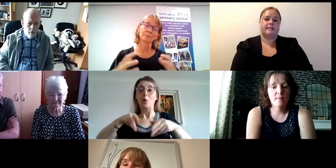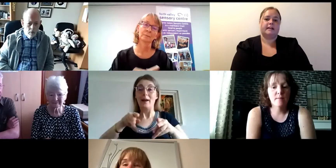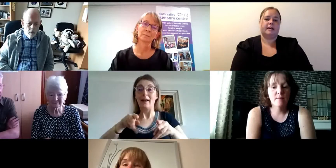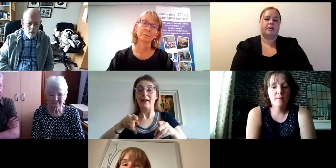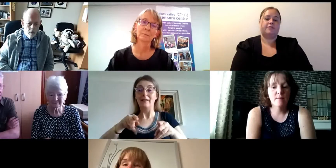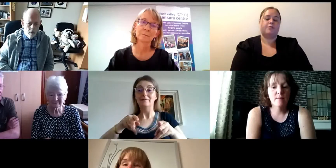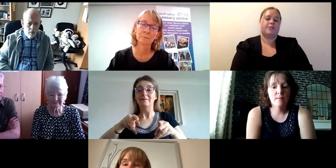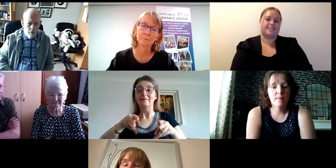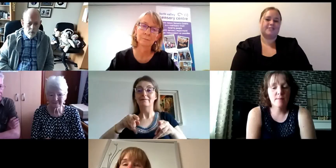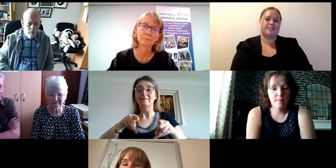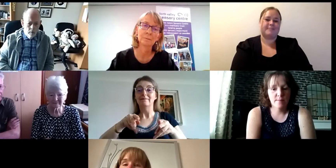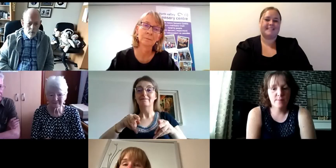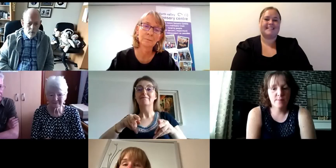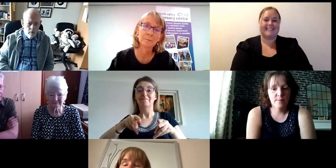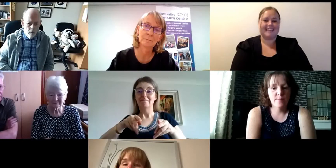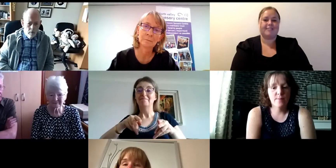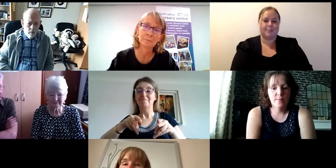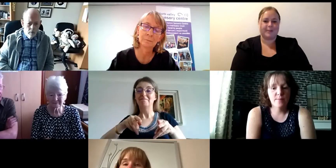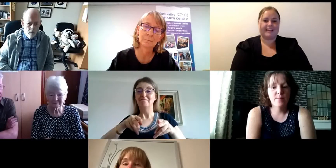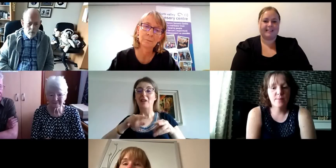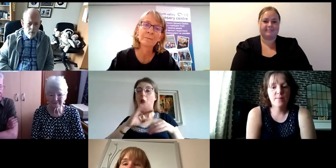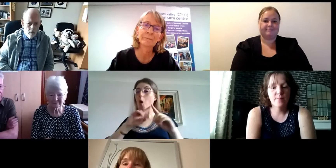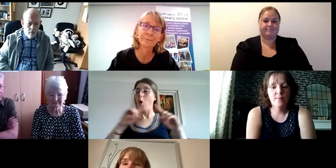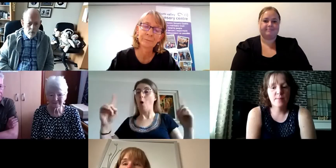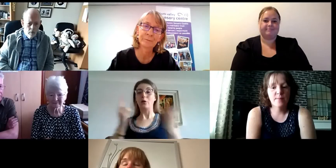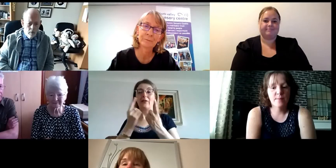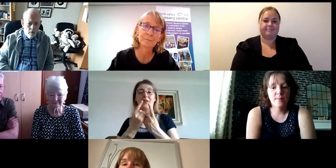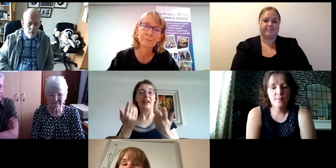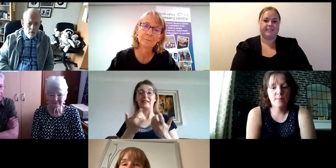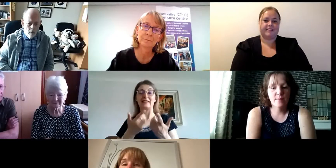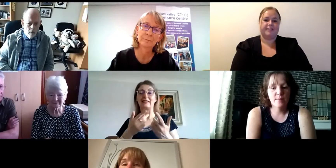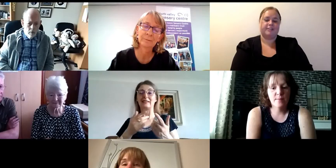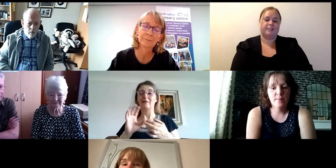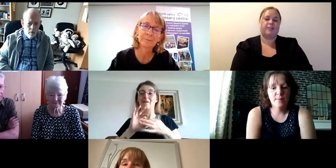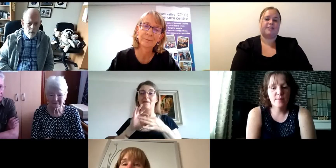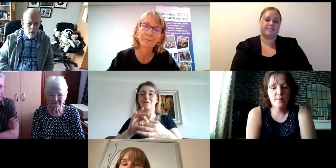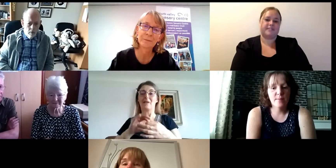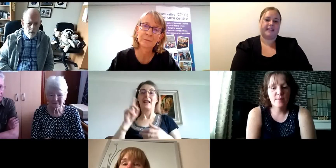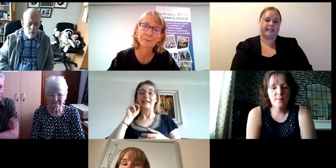lots of things